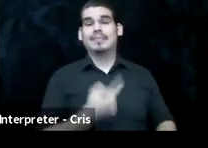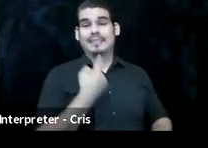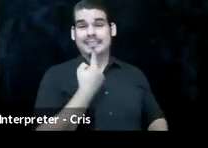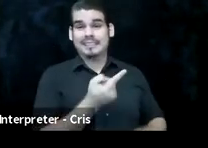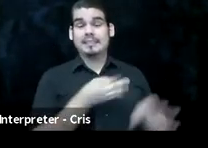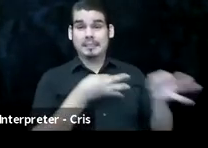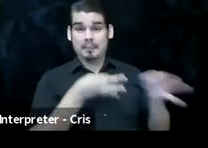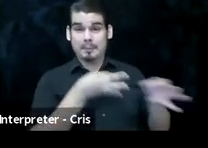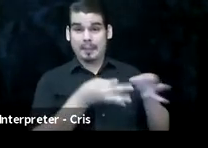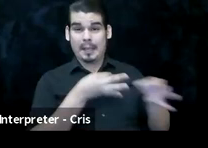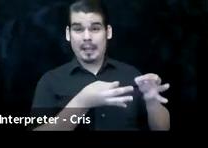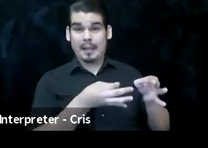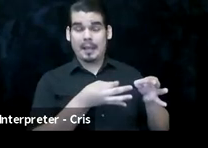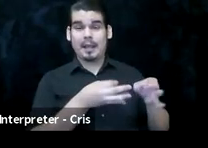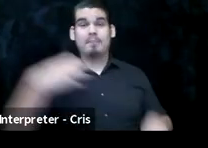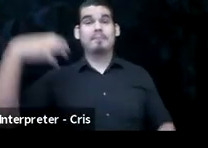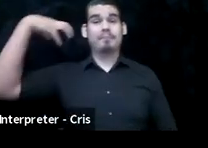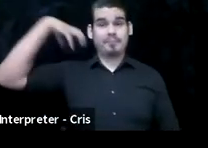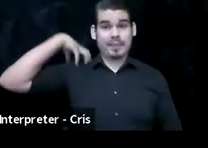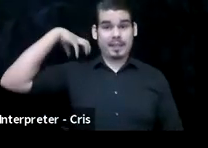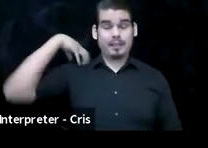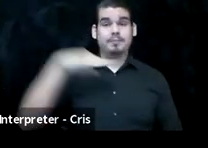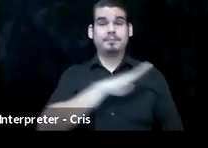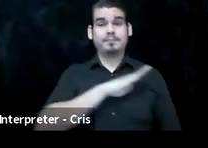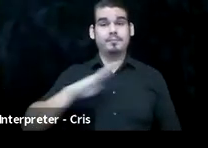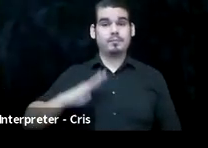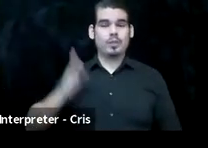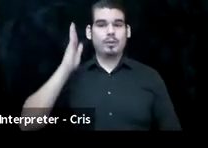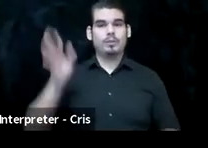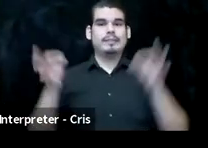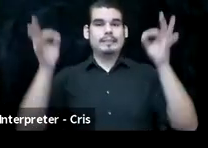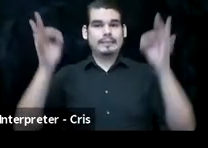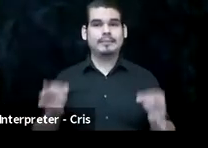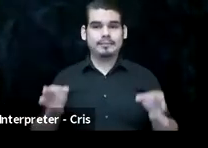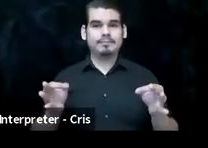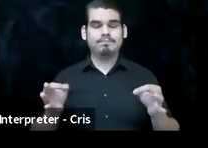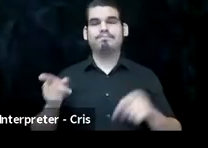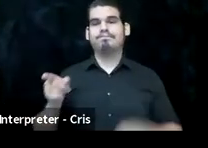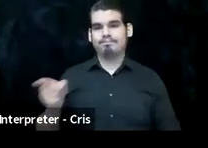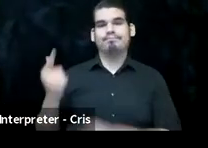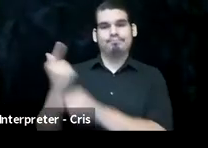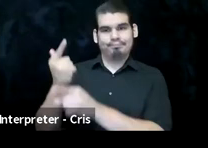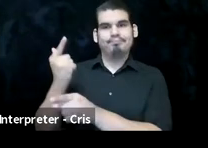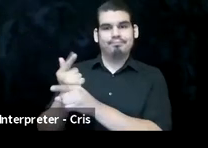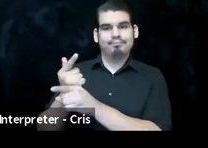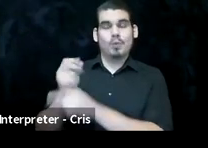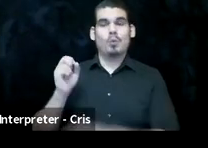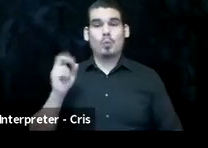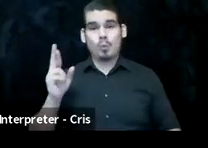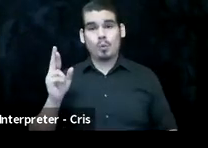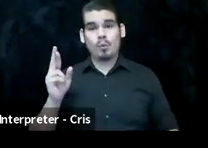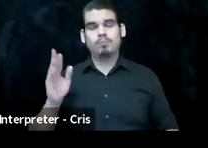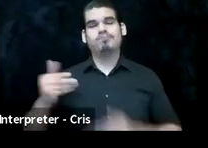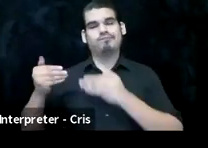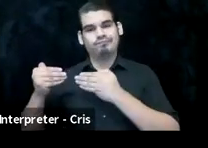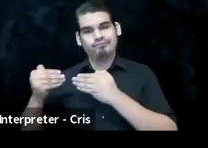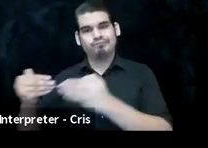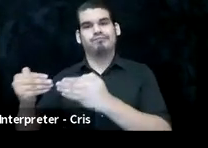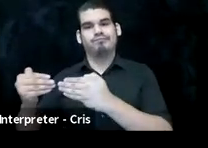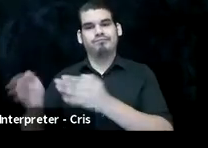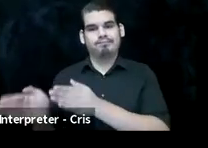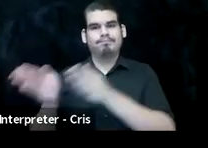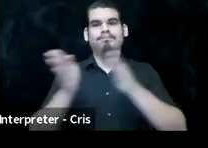Gerardo Chavez, RAD IX: Important of information, it is to request information i'll say it again, or enter information as to request information nothing added for me.